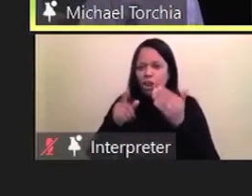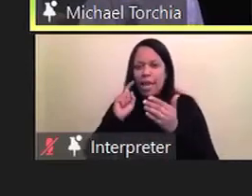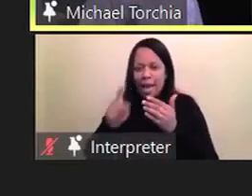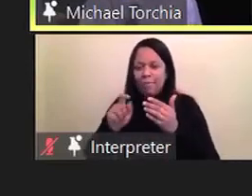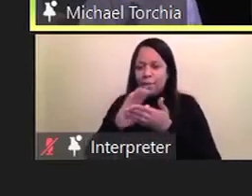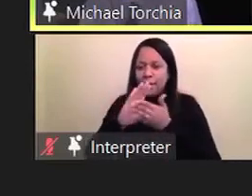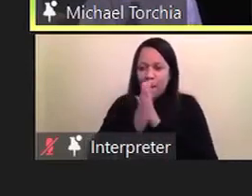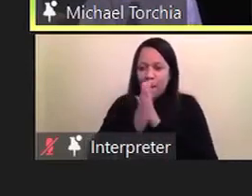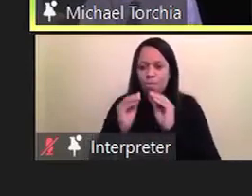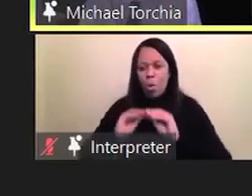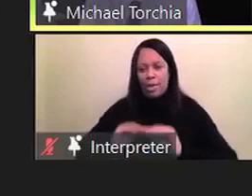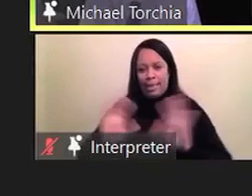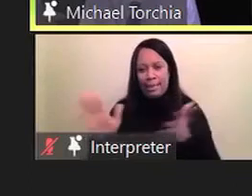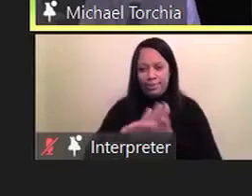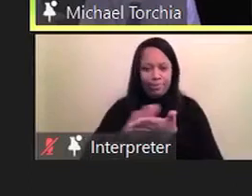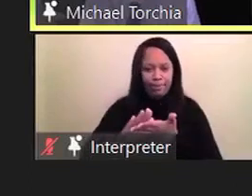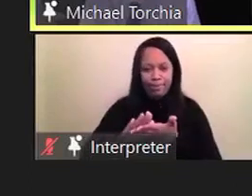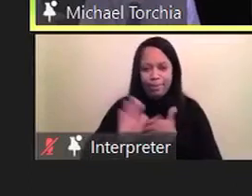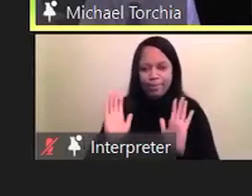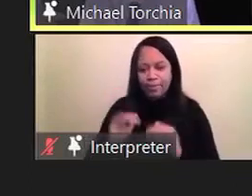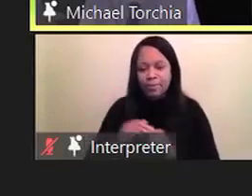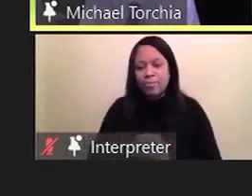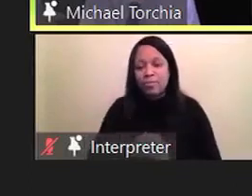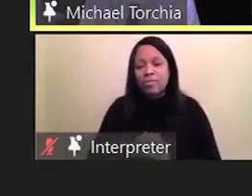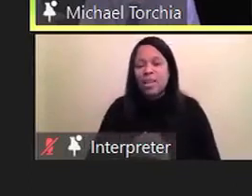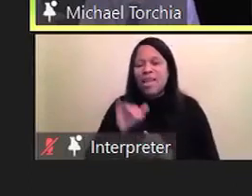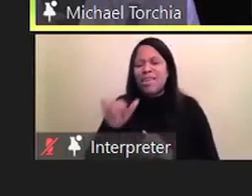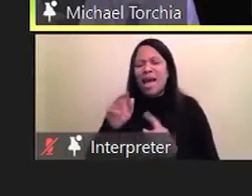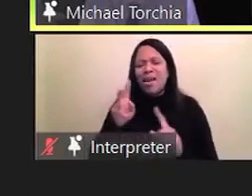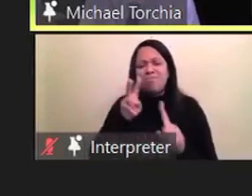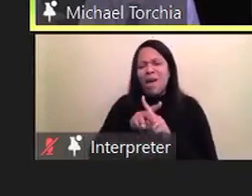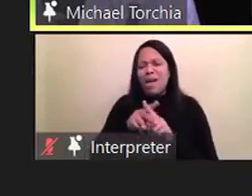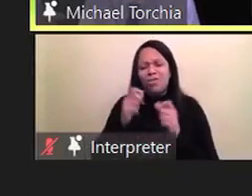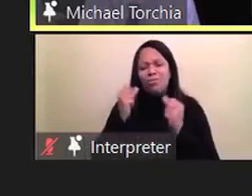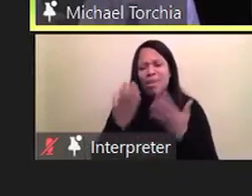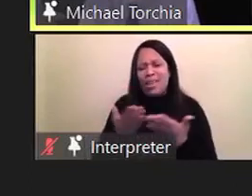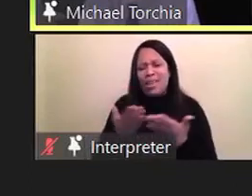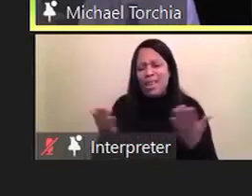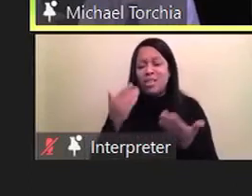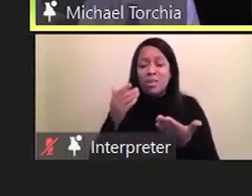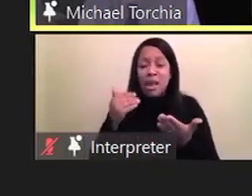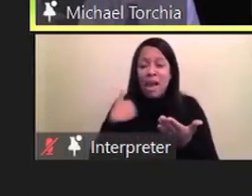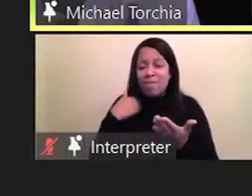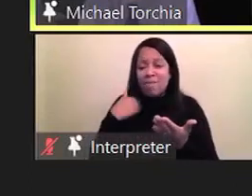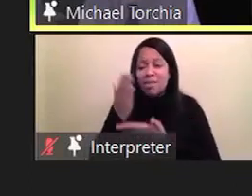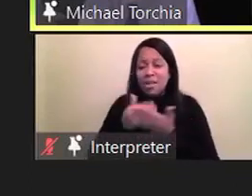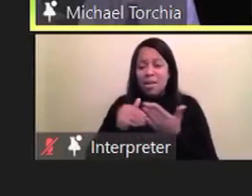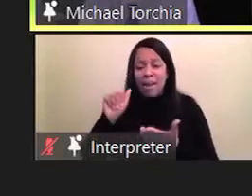And that goes for all employment laws. There's ADA audits. But an employment lawyer coming in also